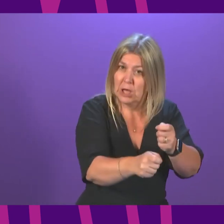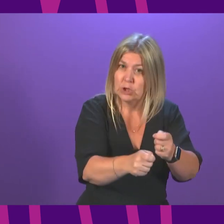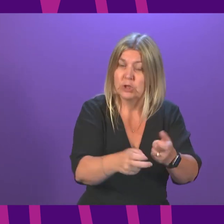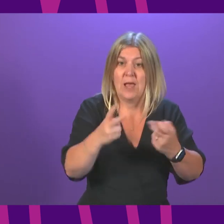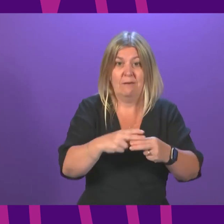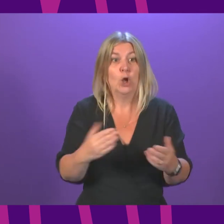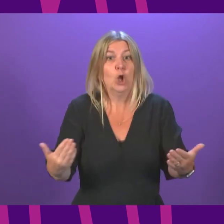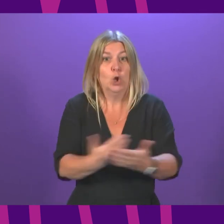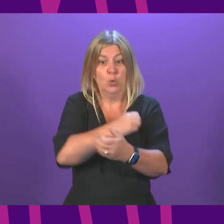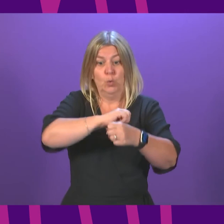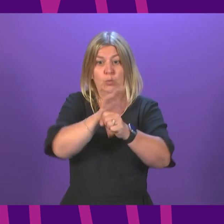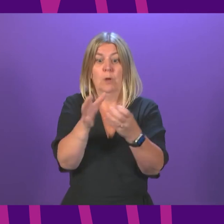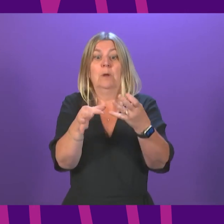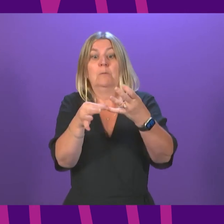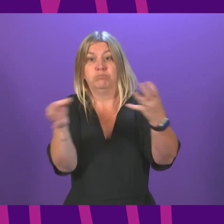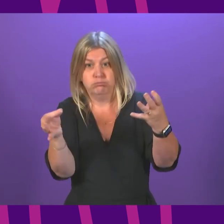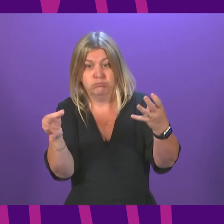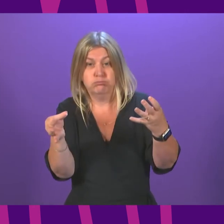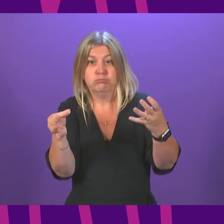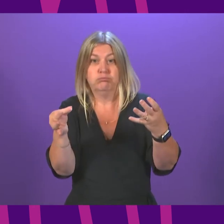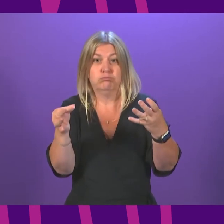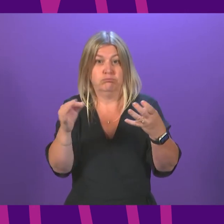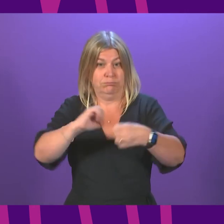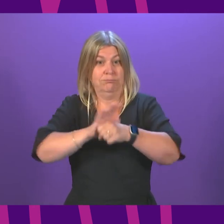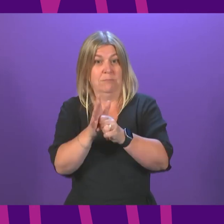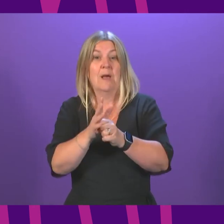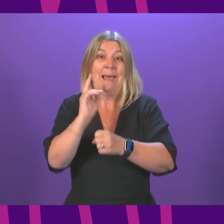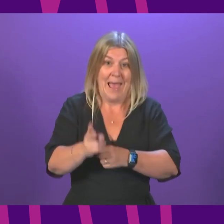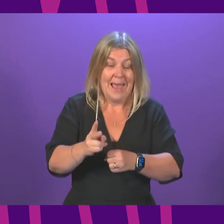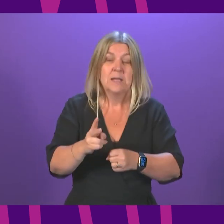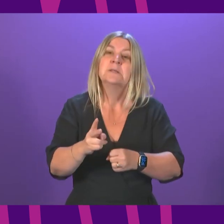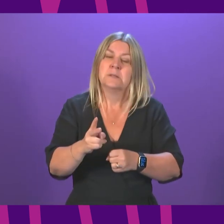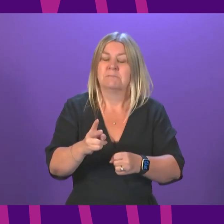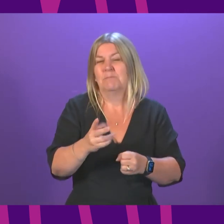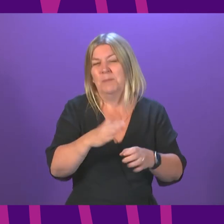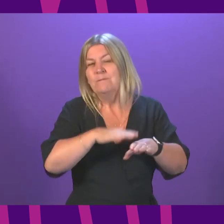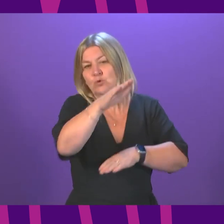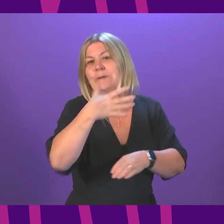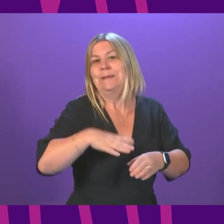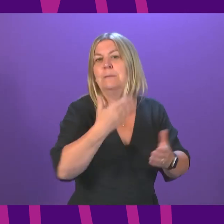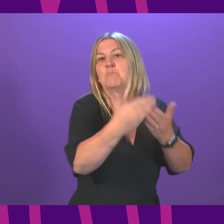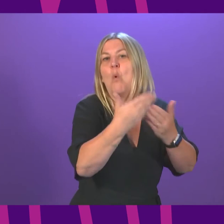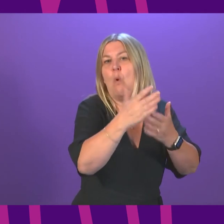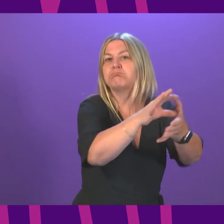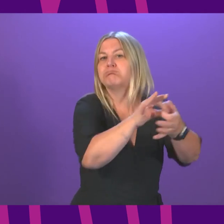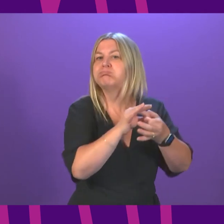extension to time limits on criminal proceedings, which, as I have said before, delay criminal